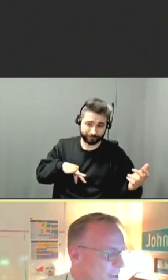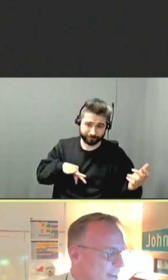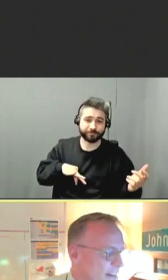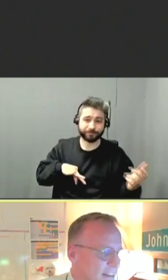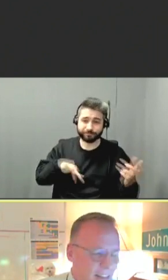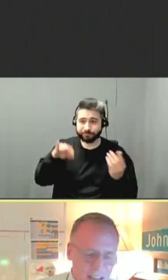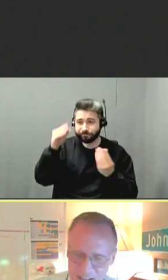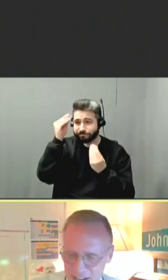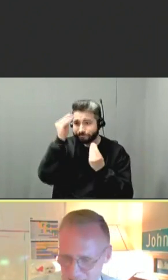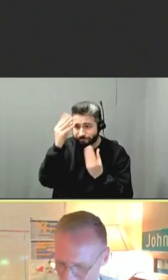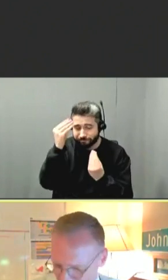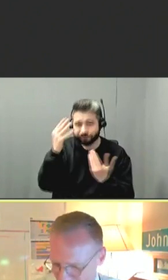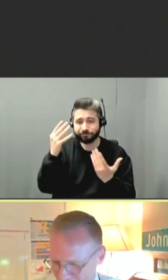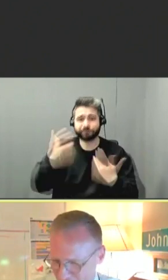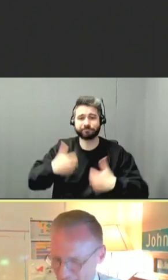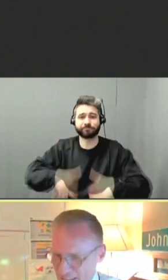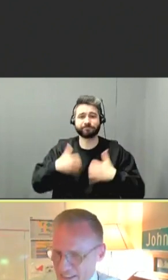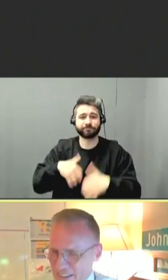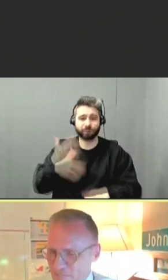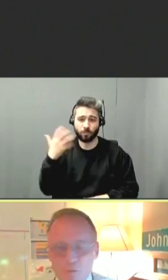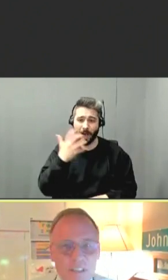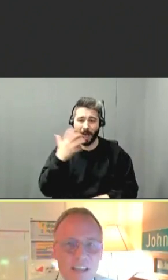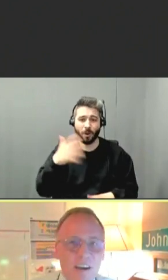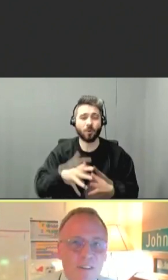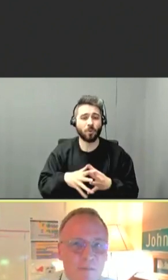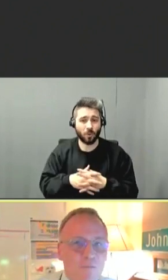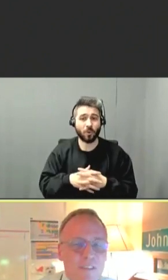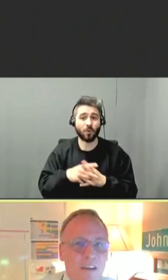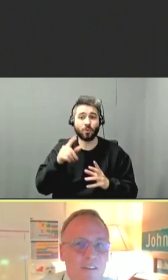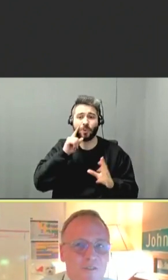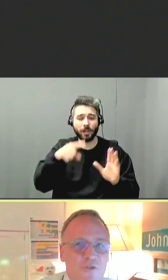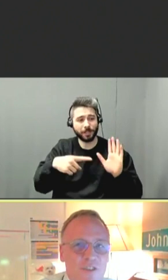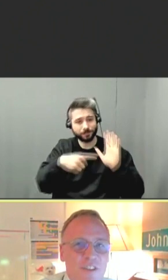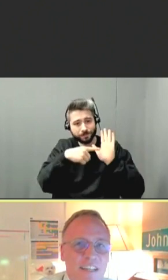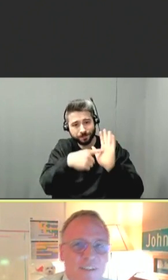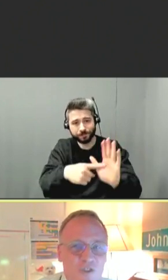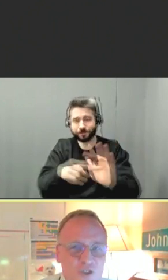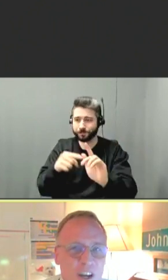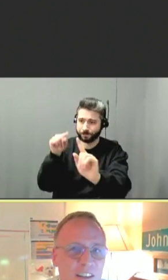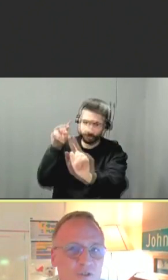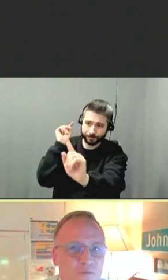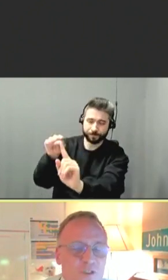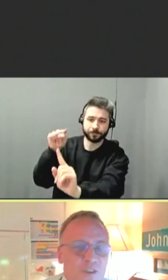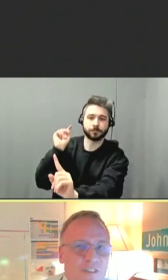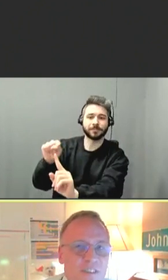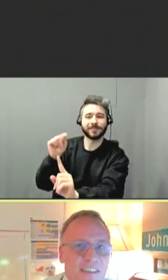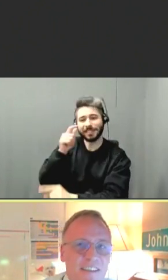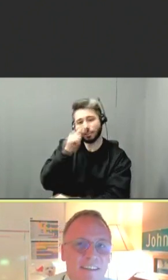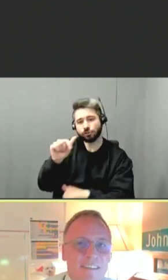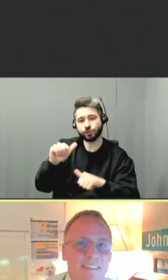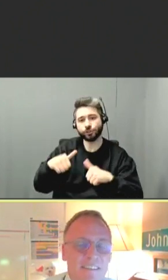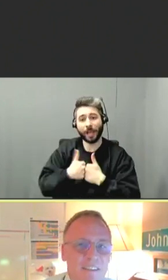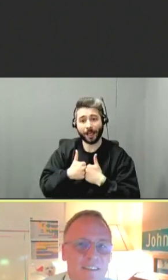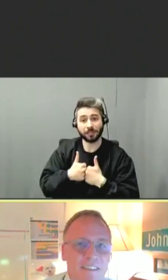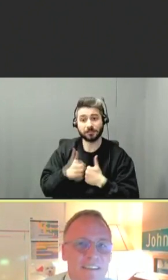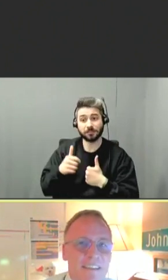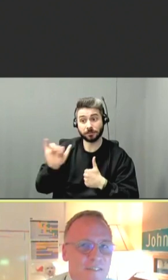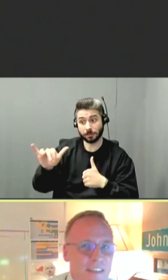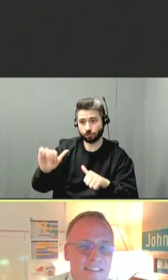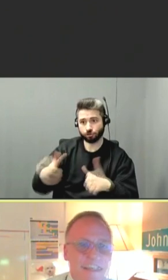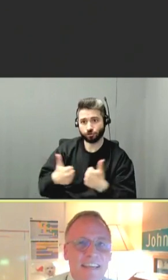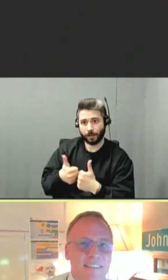The -- it's -- it points out -- it points out an interesting challenge, which is that in this case,